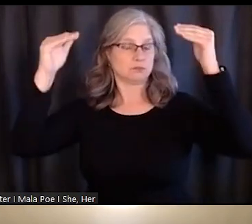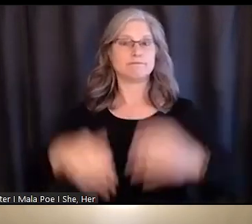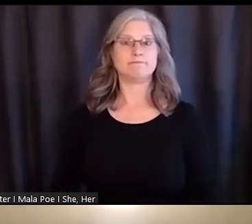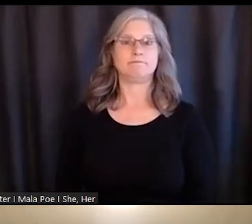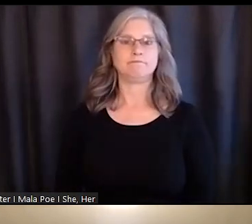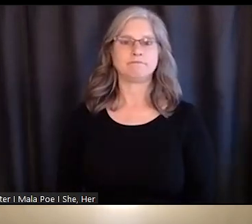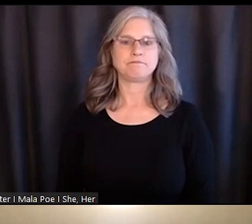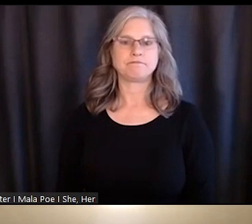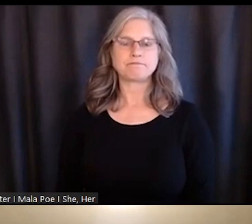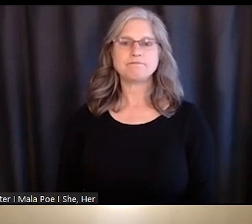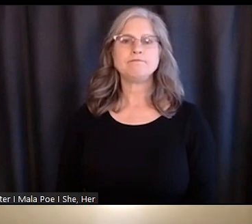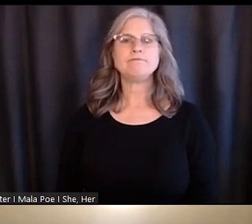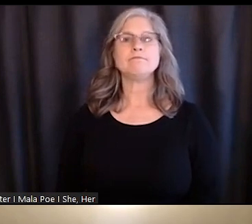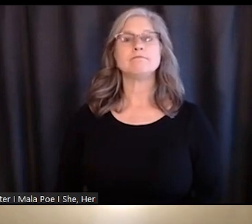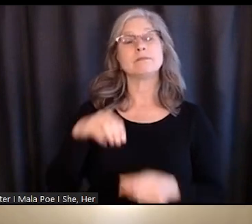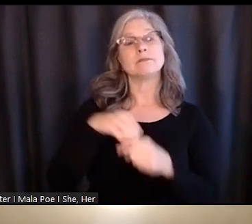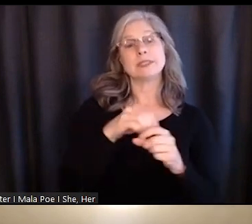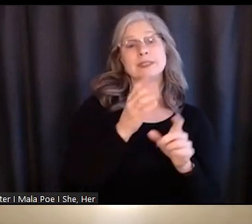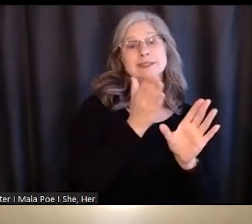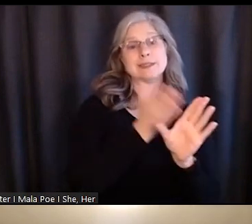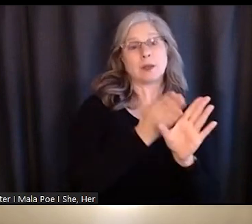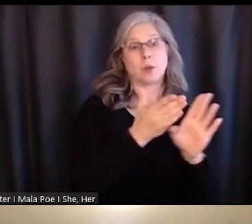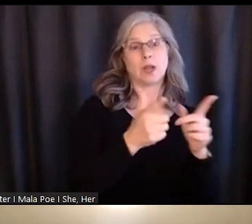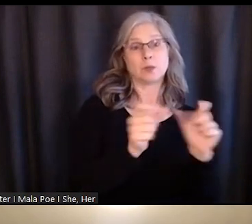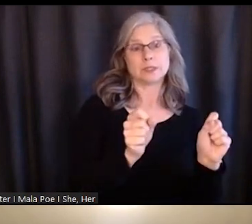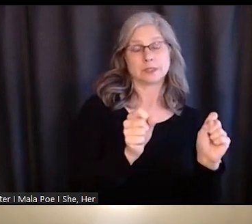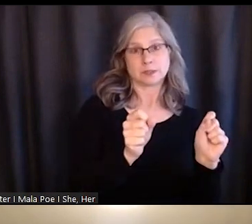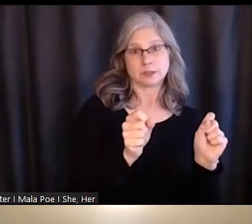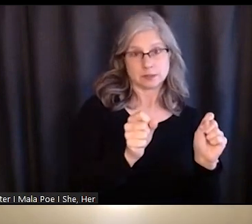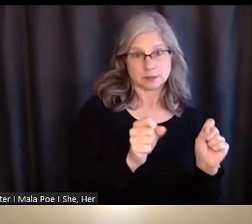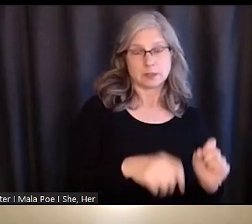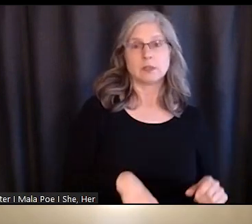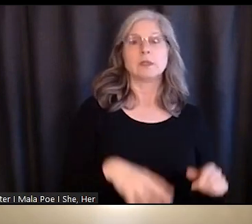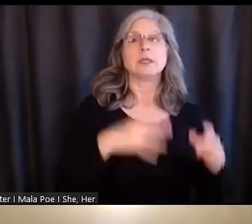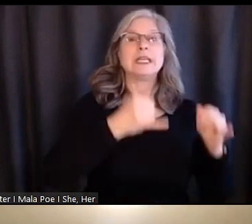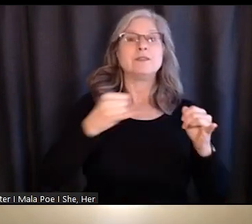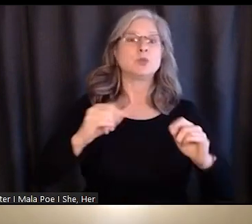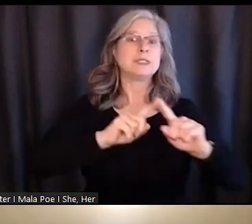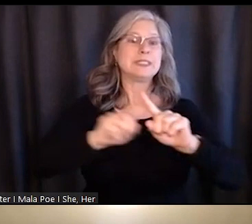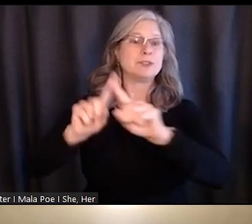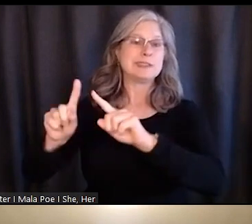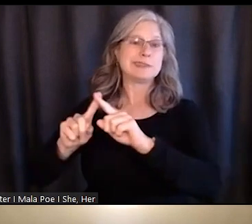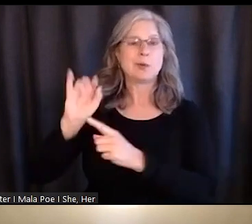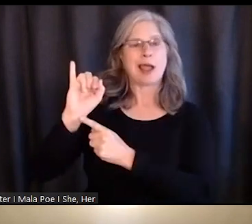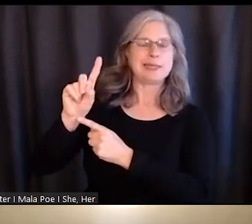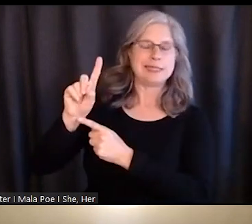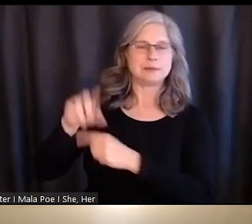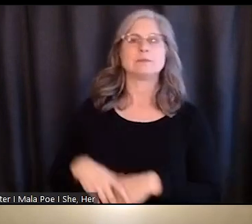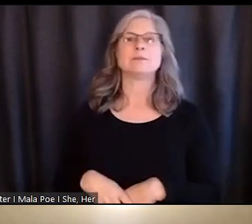Okay. But in psycholinguistics, individual differences represent something of an inconvenient truth.